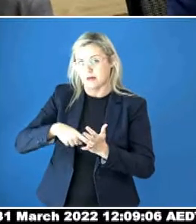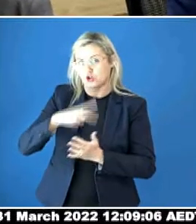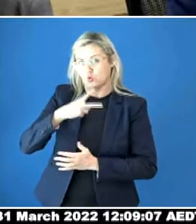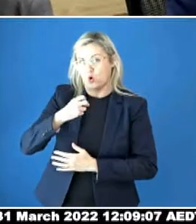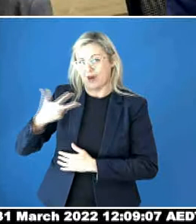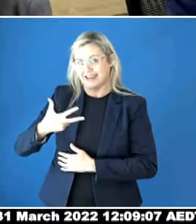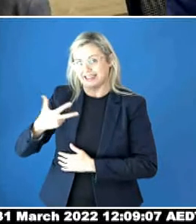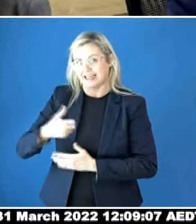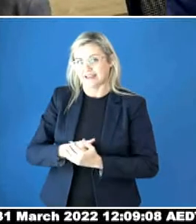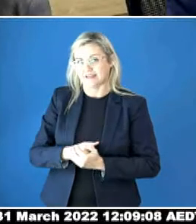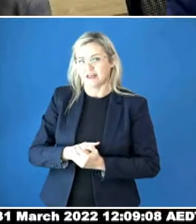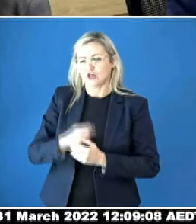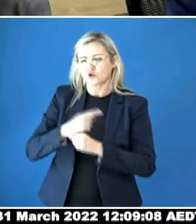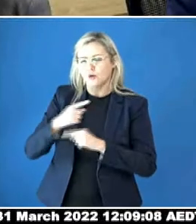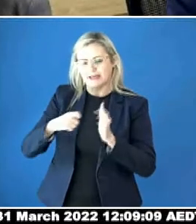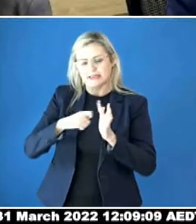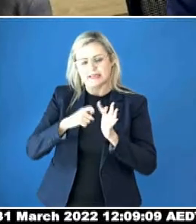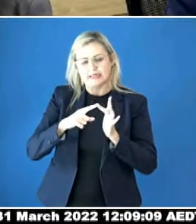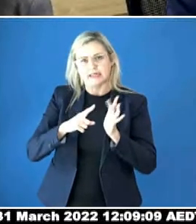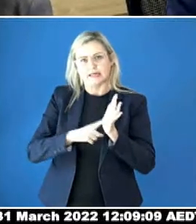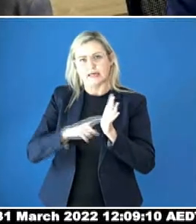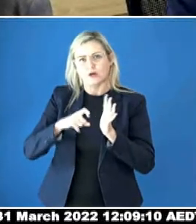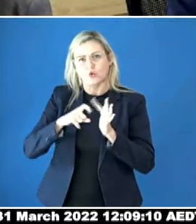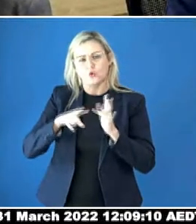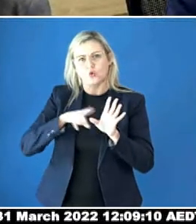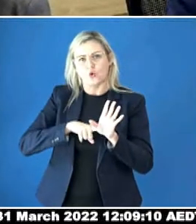And the reference to [REDACTED] is the centre in which the assault occurred.